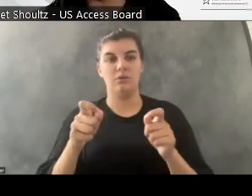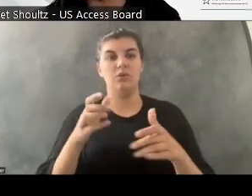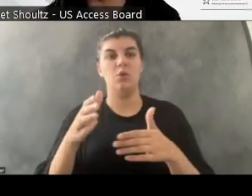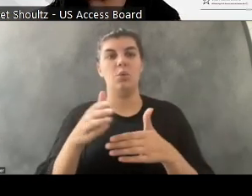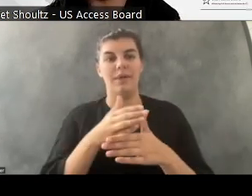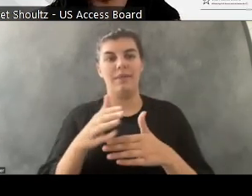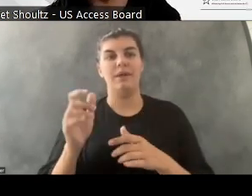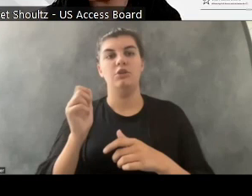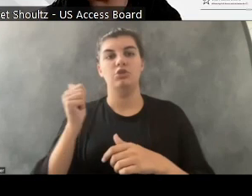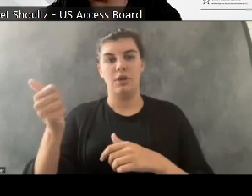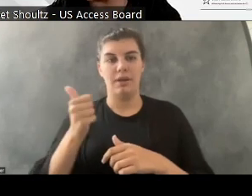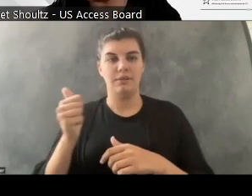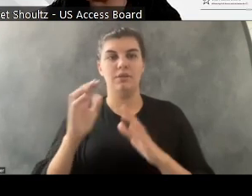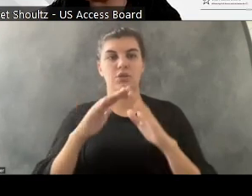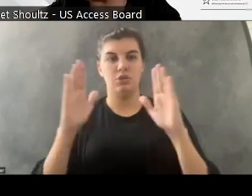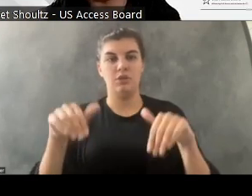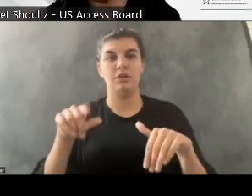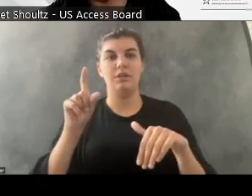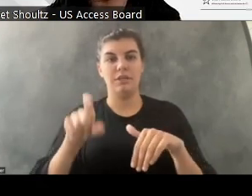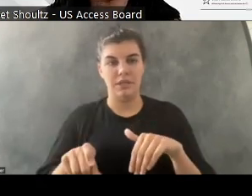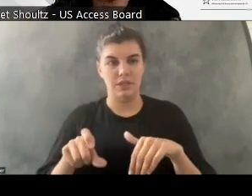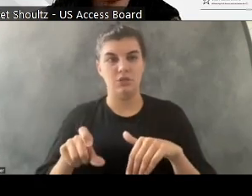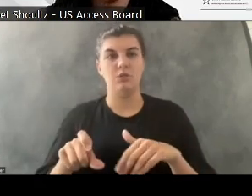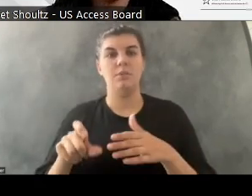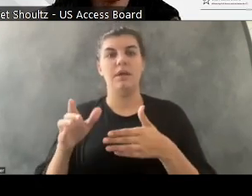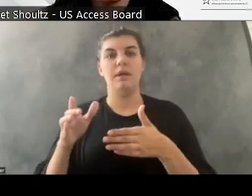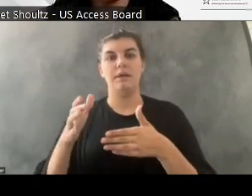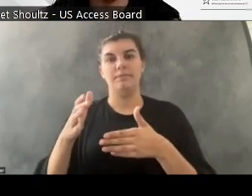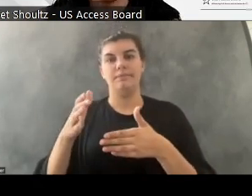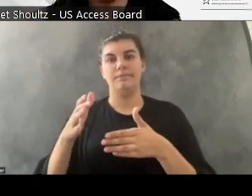controls within transit shelters need to be proximity actuated.